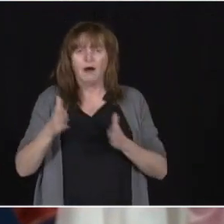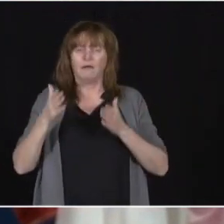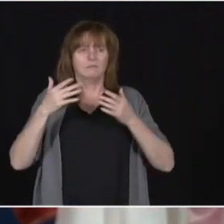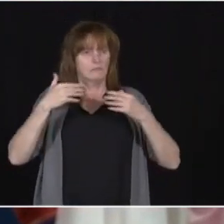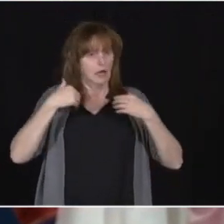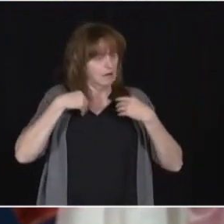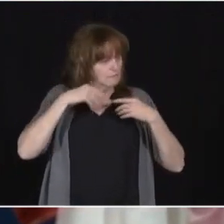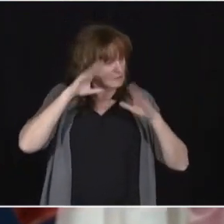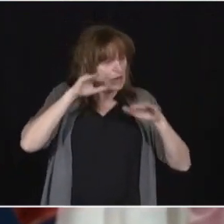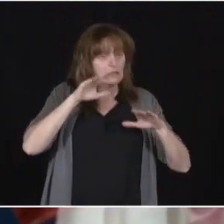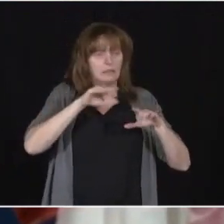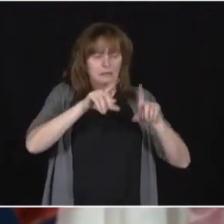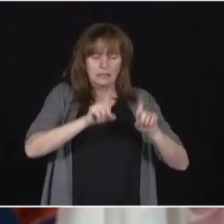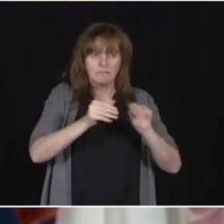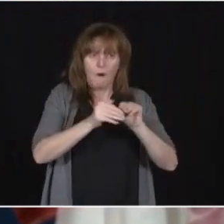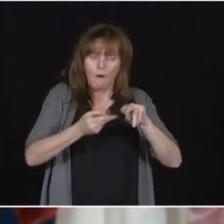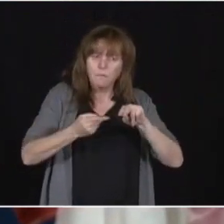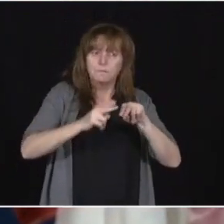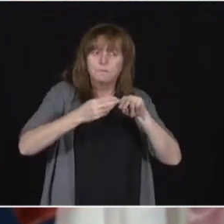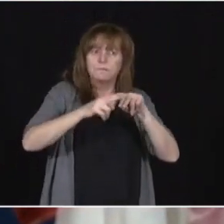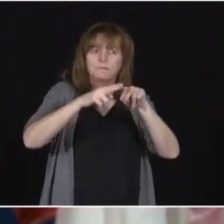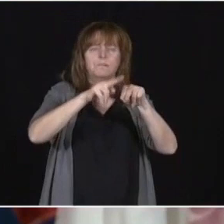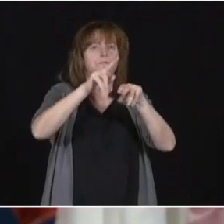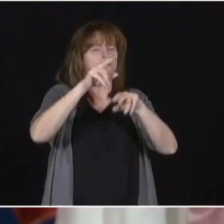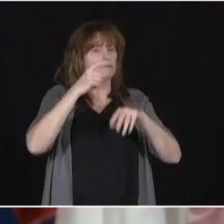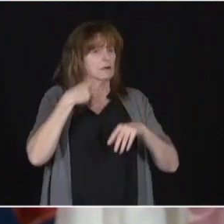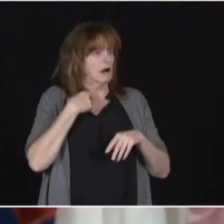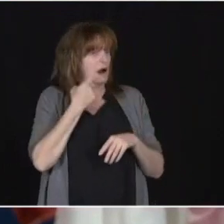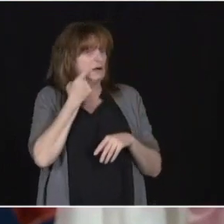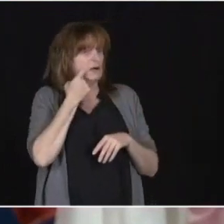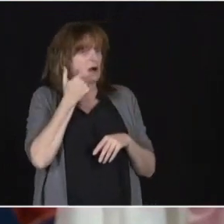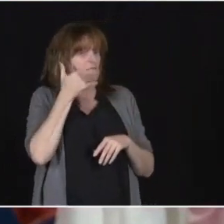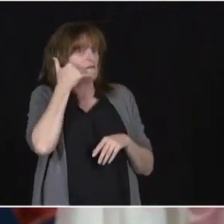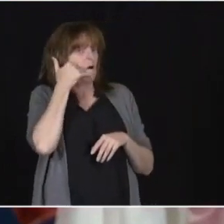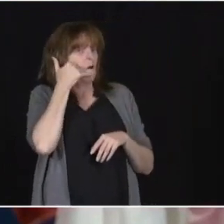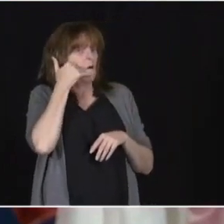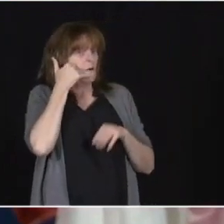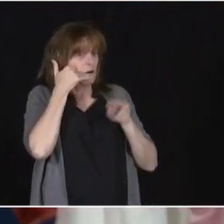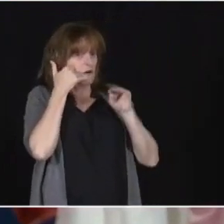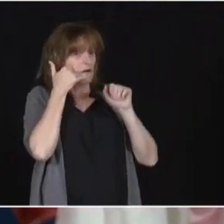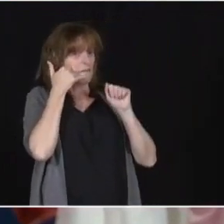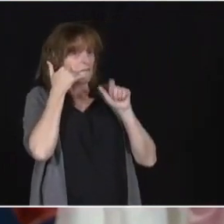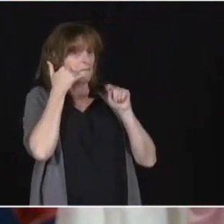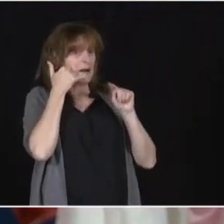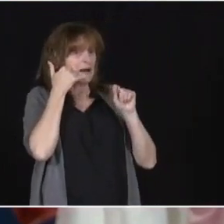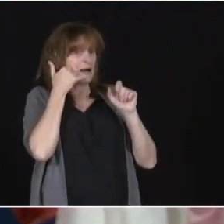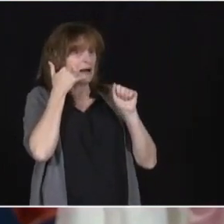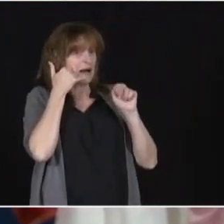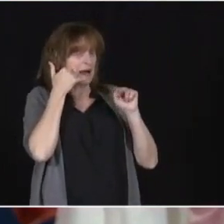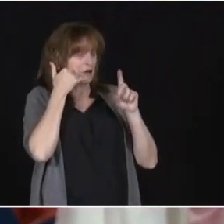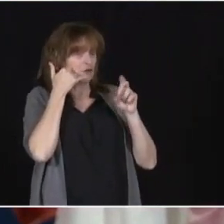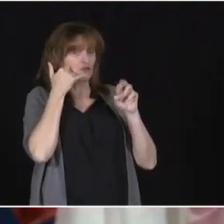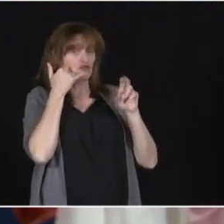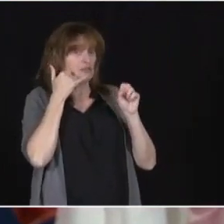with Mr Anderson, Matt Anderson from Ontario health. We had a great discussion today on the health table as well.